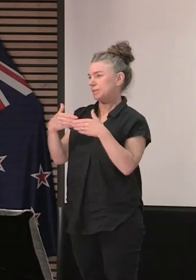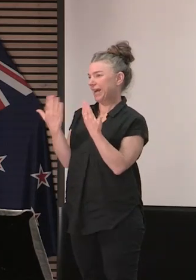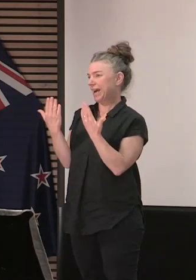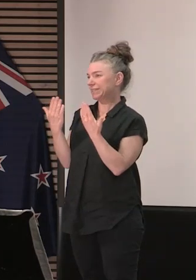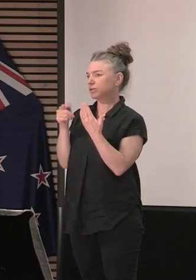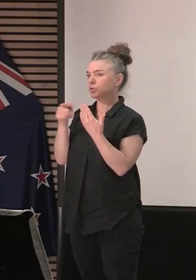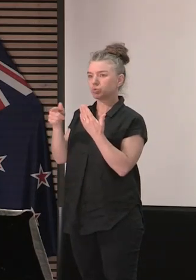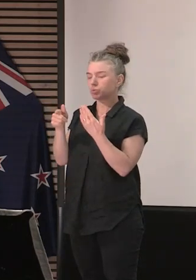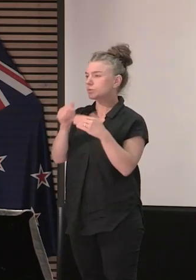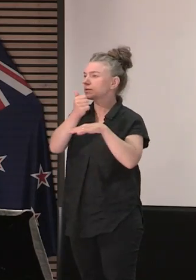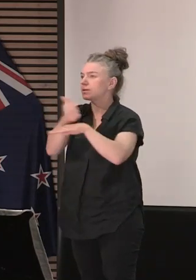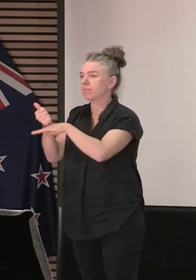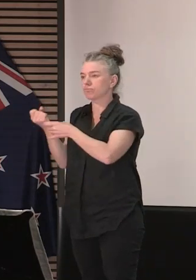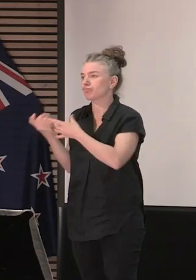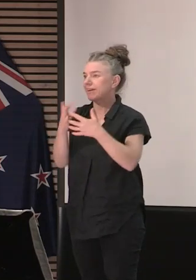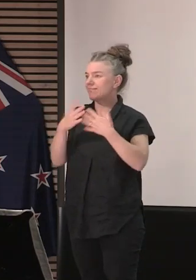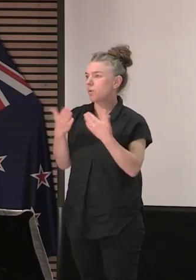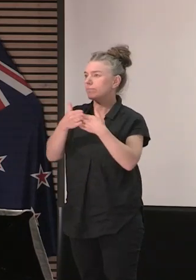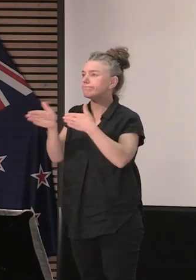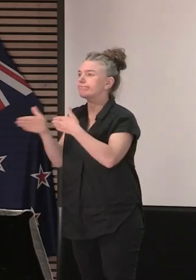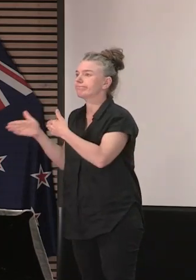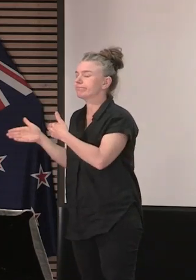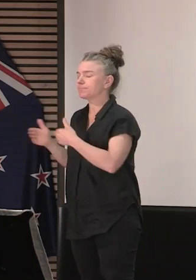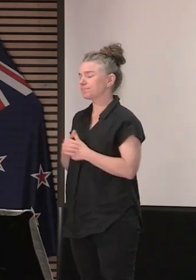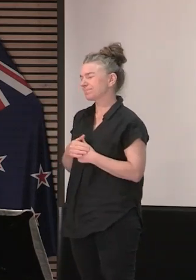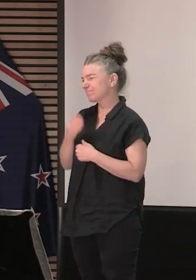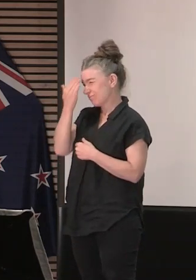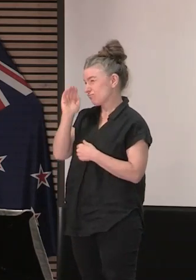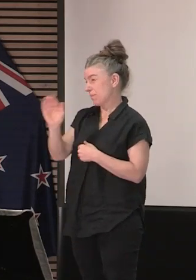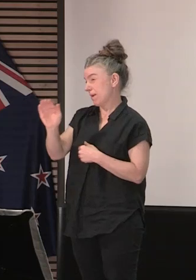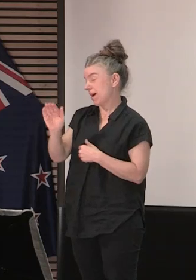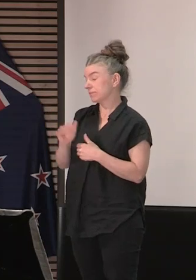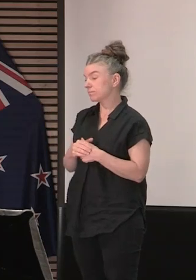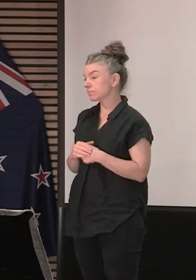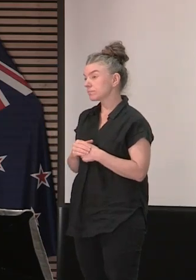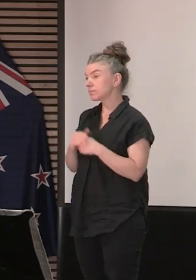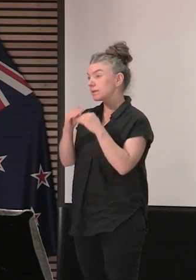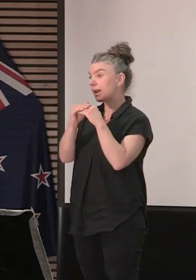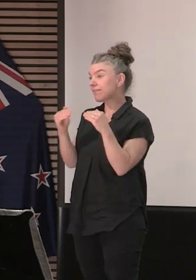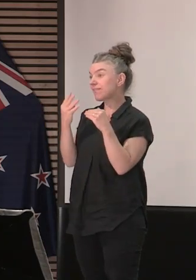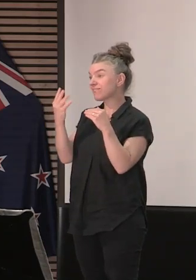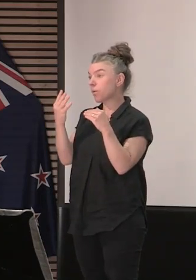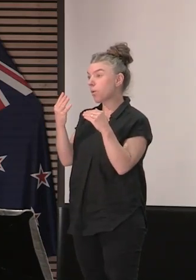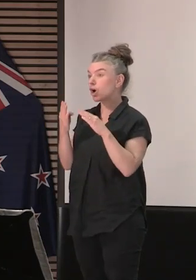But let me sayagain - we will not be movingout of level 4 early.